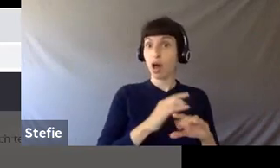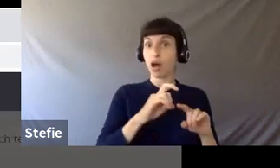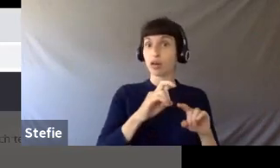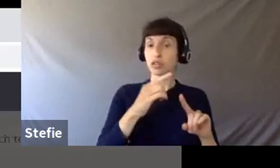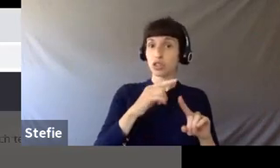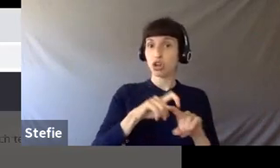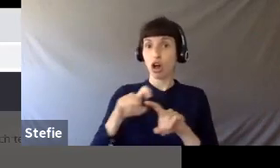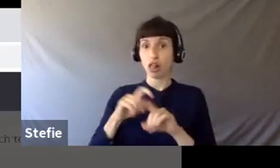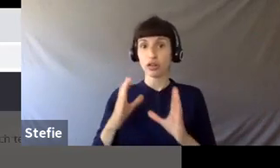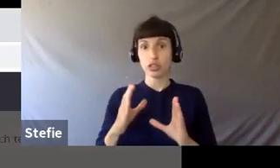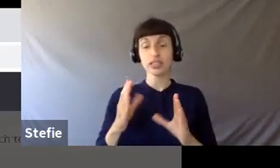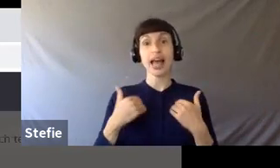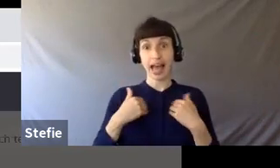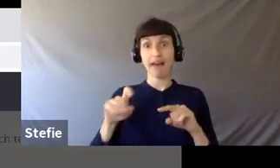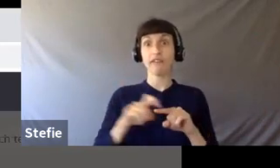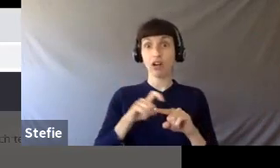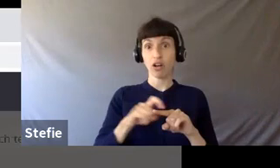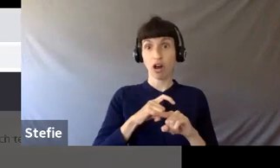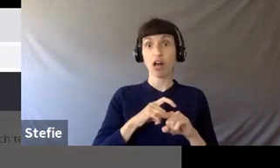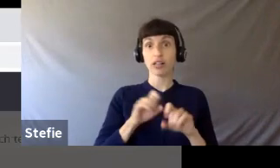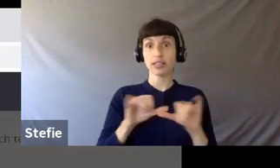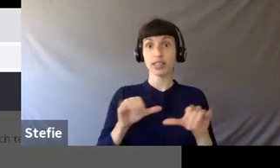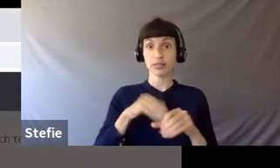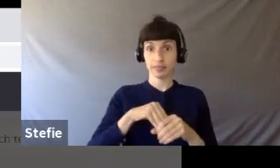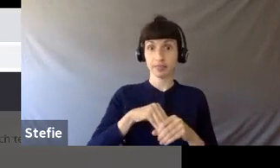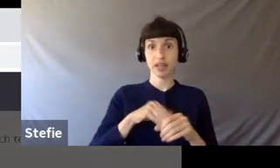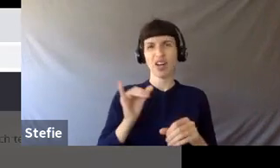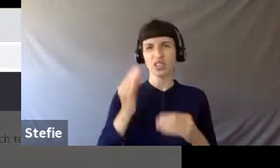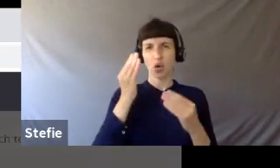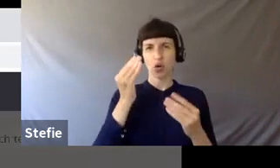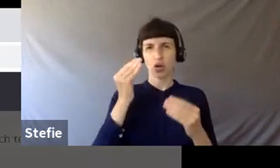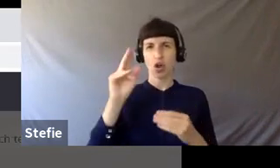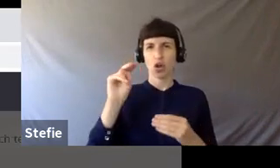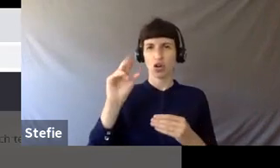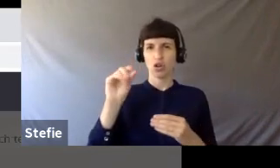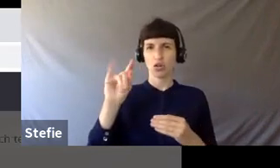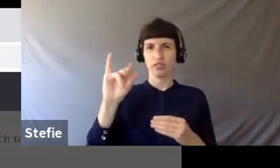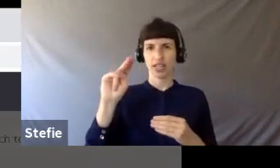Do I block callers?